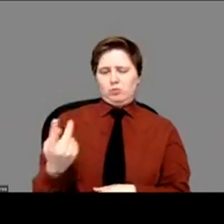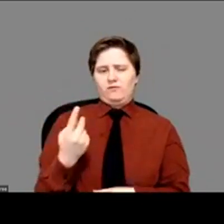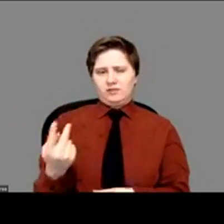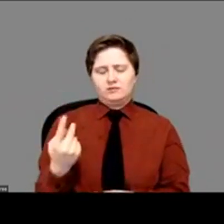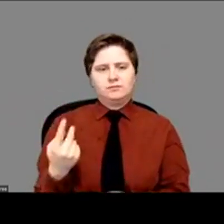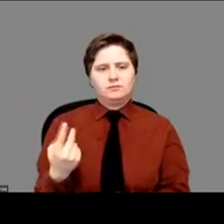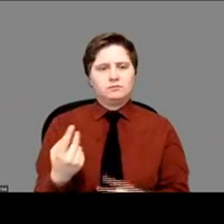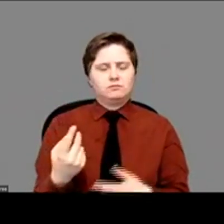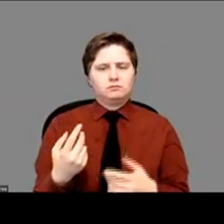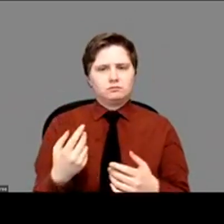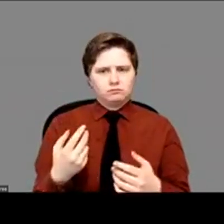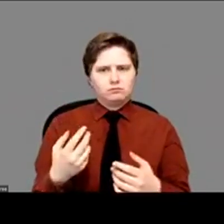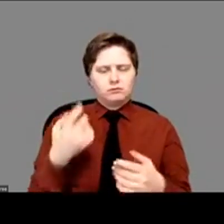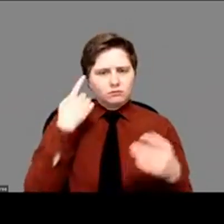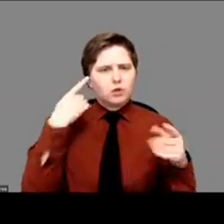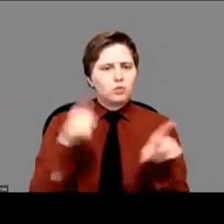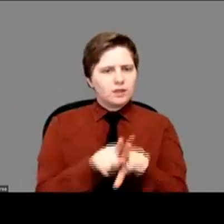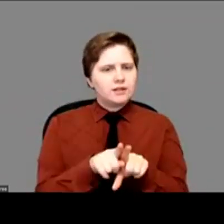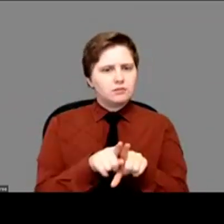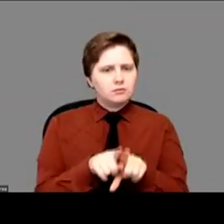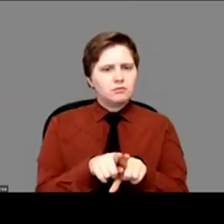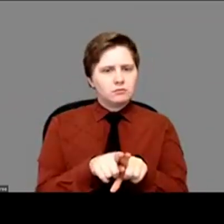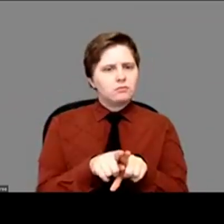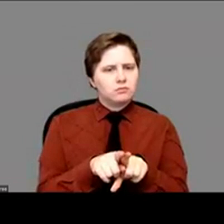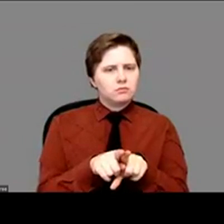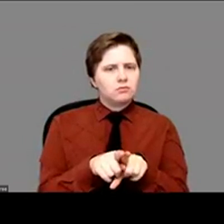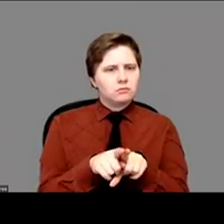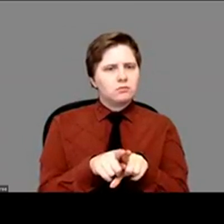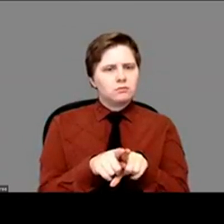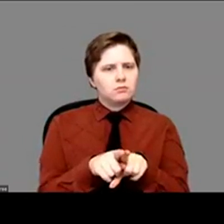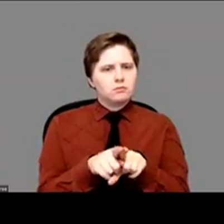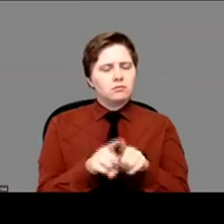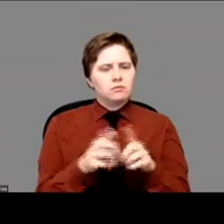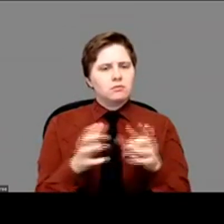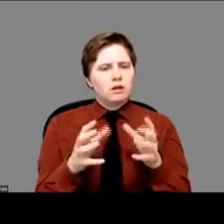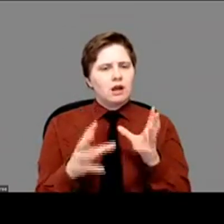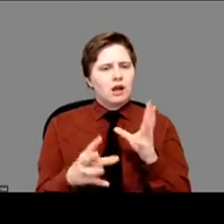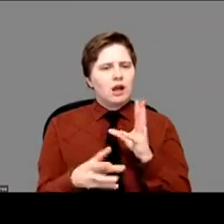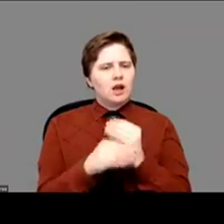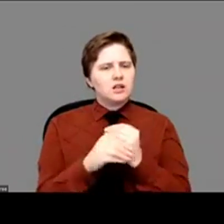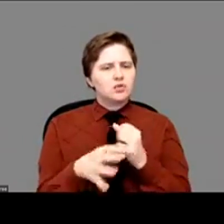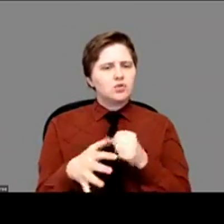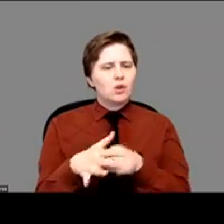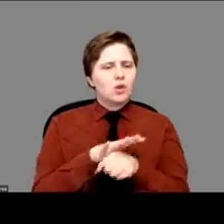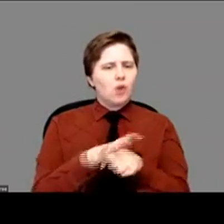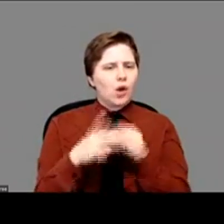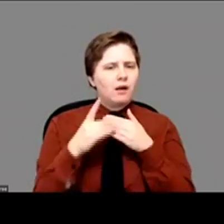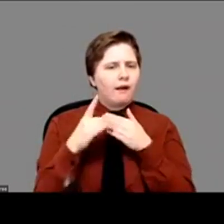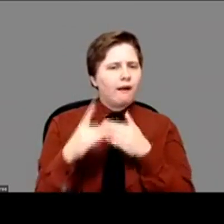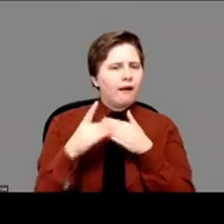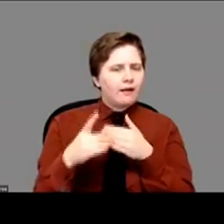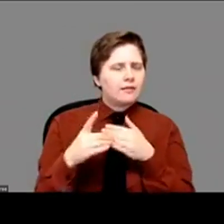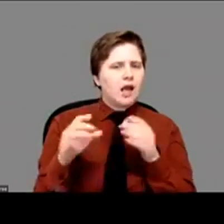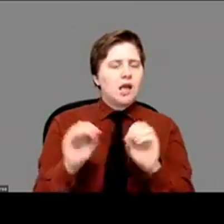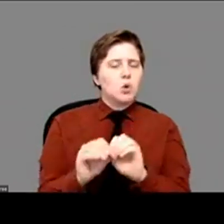Aligned in our thinking that. Additional local guidelines or clarification could be helpful to